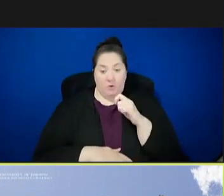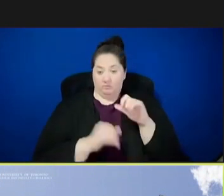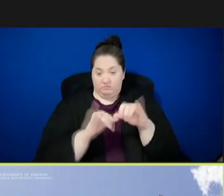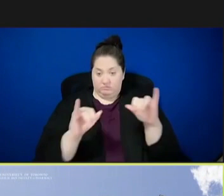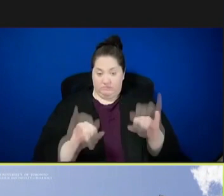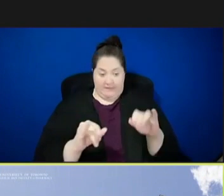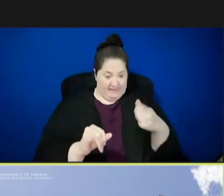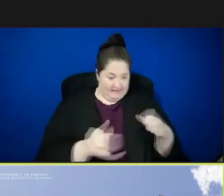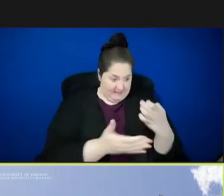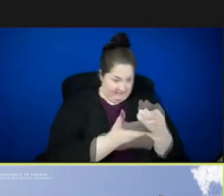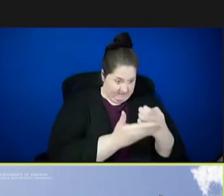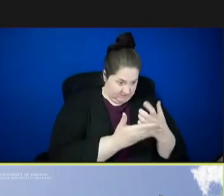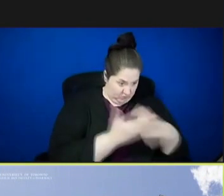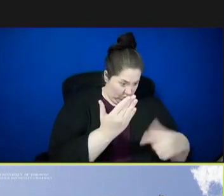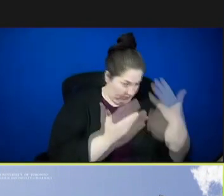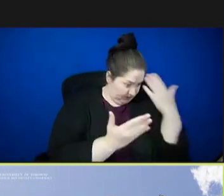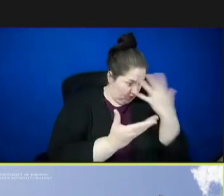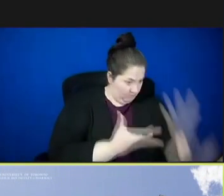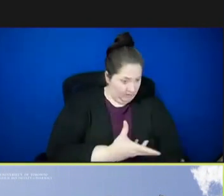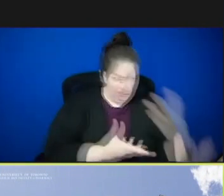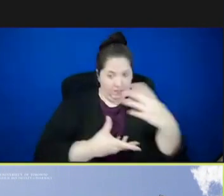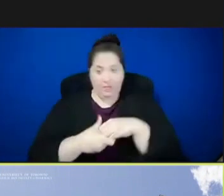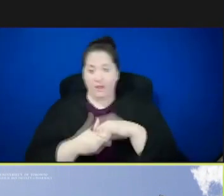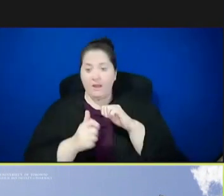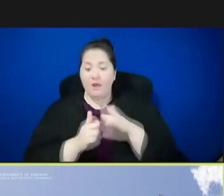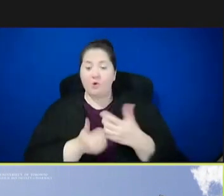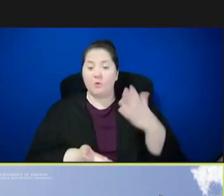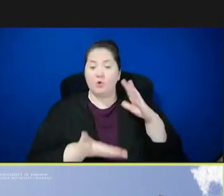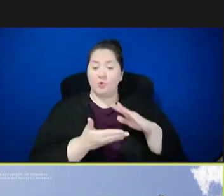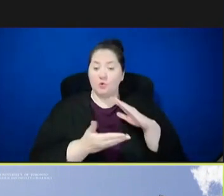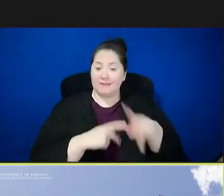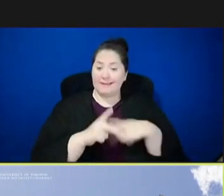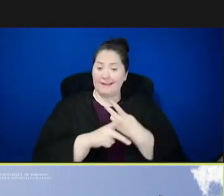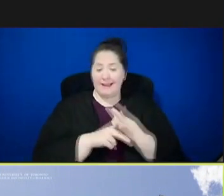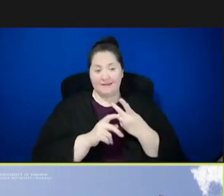what we know. about how to reduce these types of side effects during vaccination.